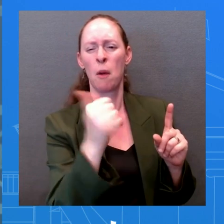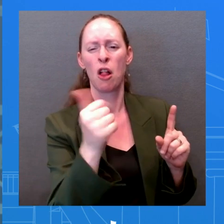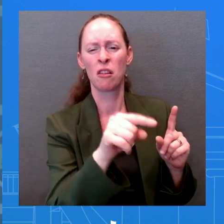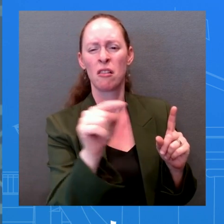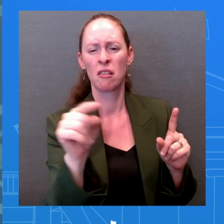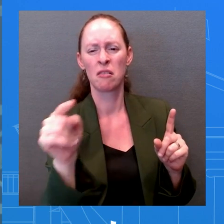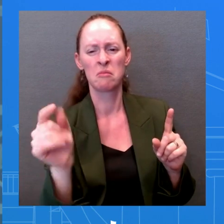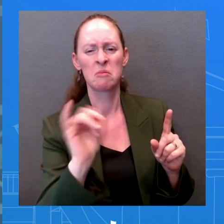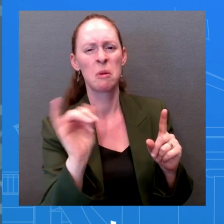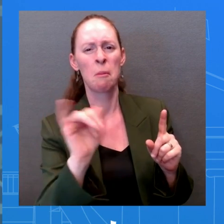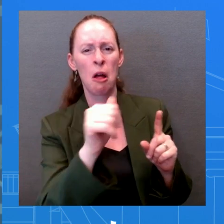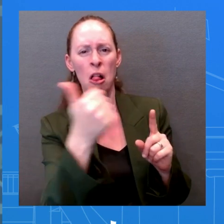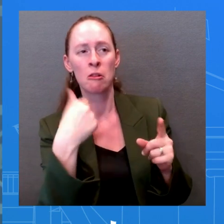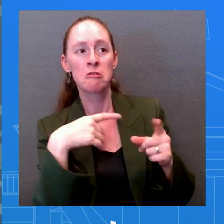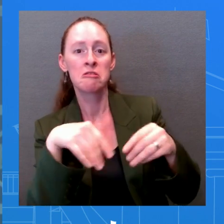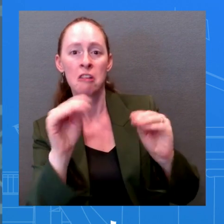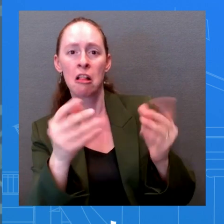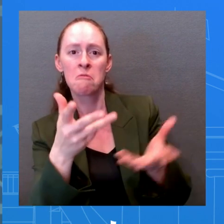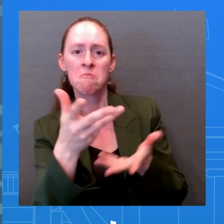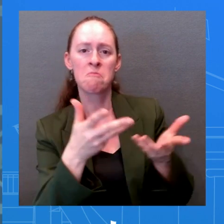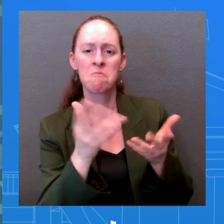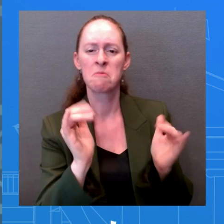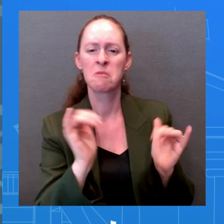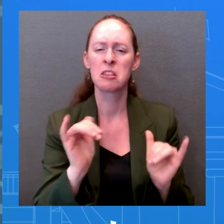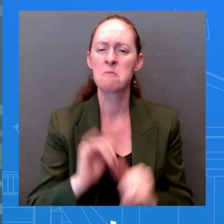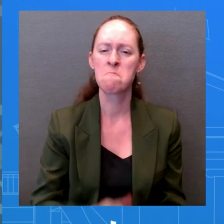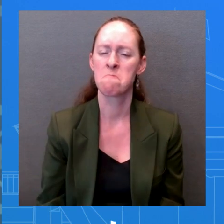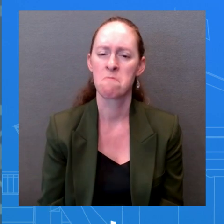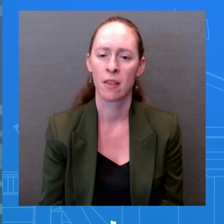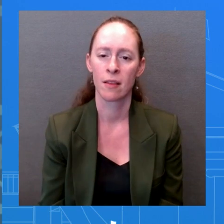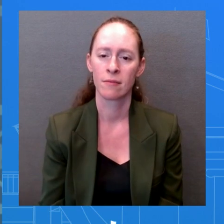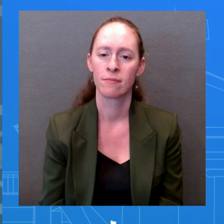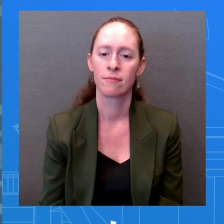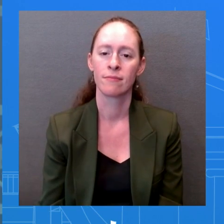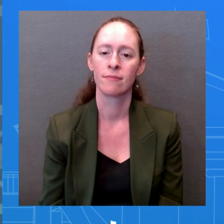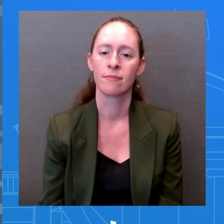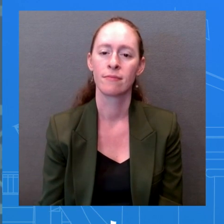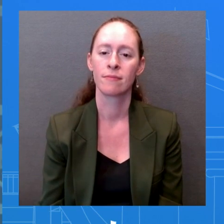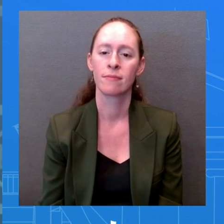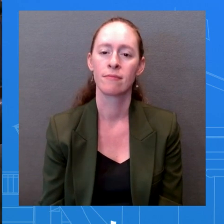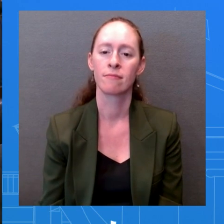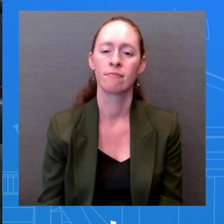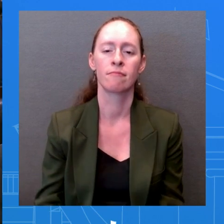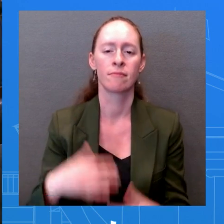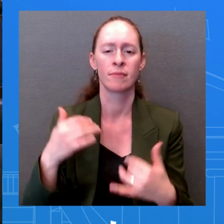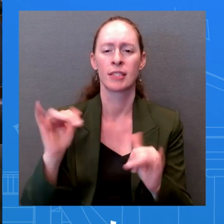on our diplomatic engagement, I would refer you to the State Department. The Press: But I was not able to explain.